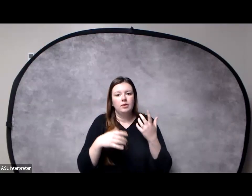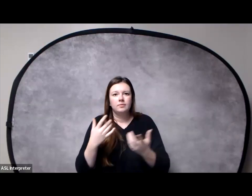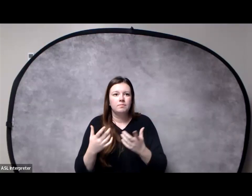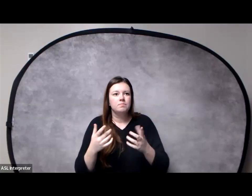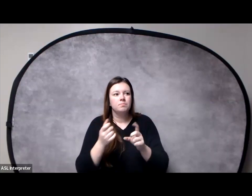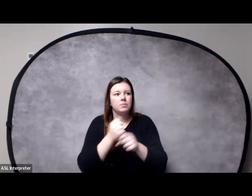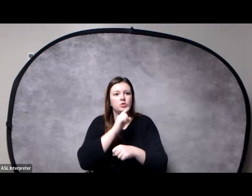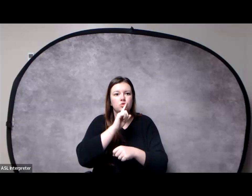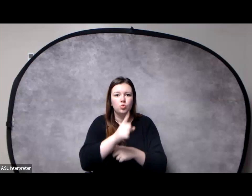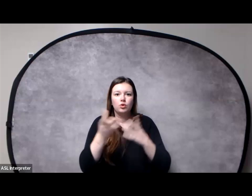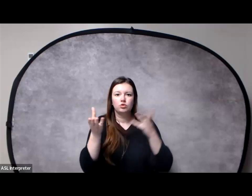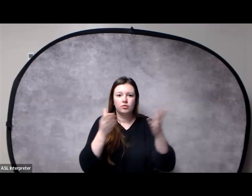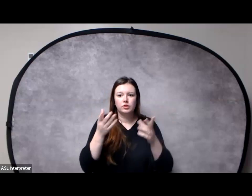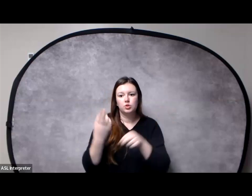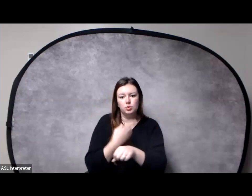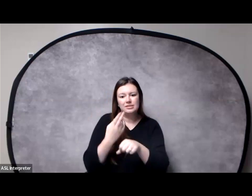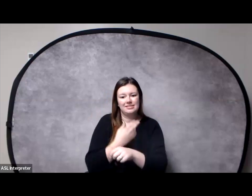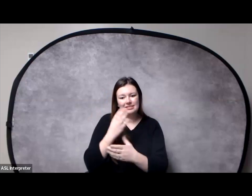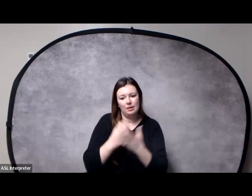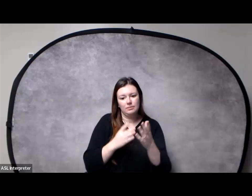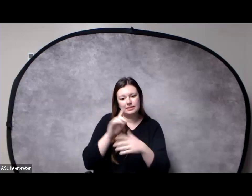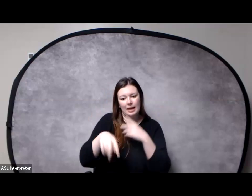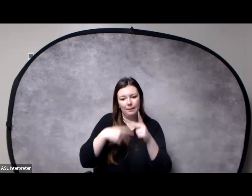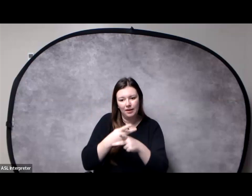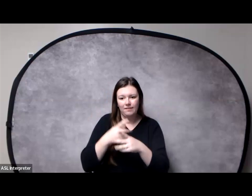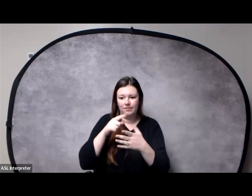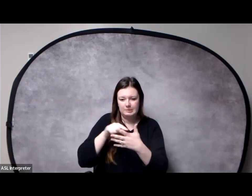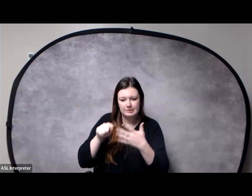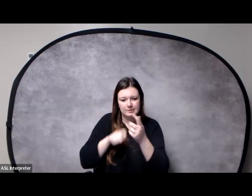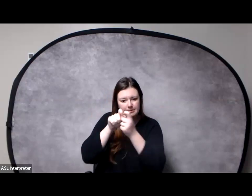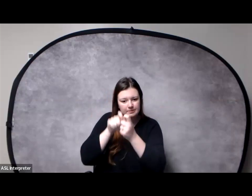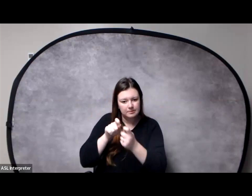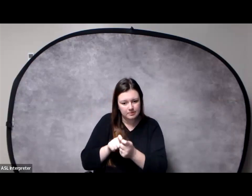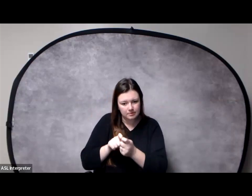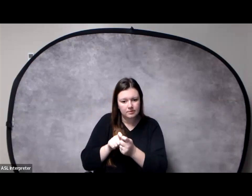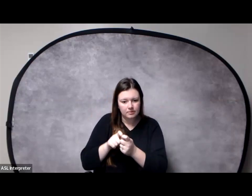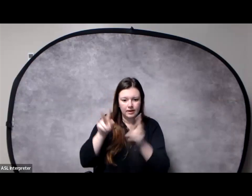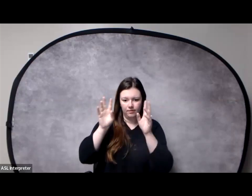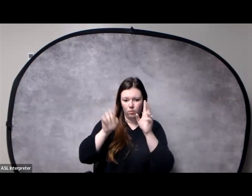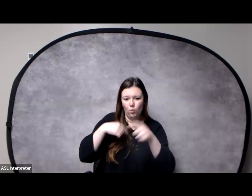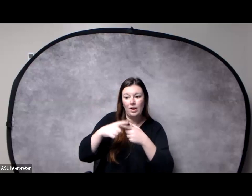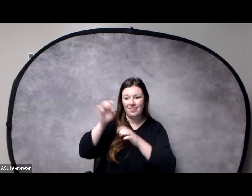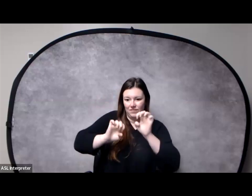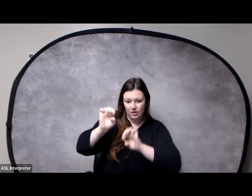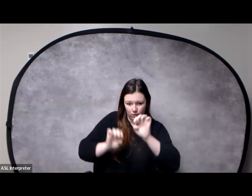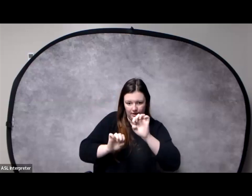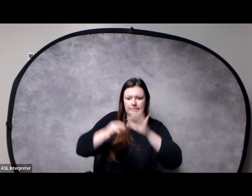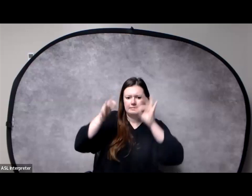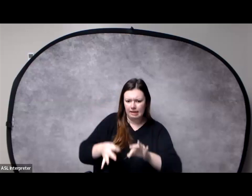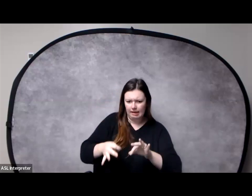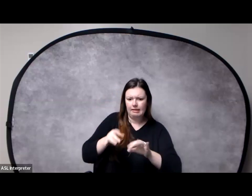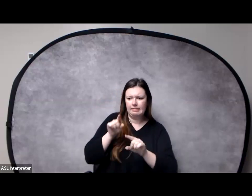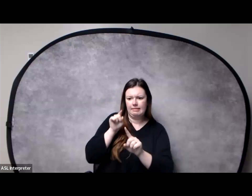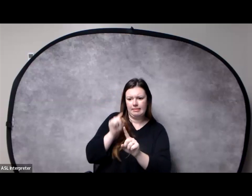about the parenting abilities of a parent with a disability, that these are tailored